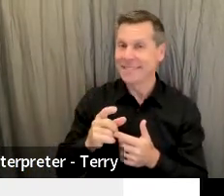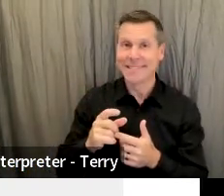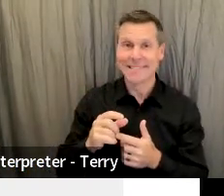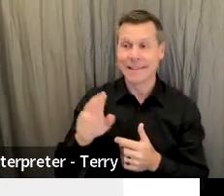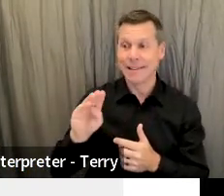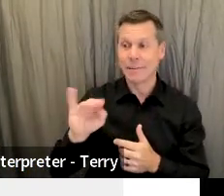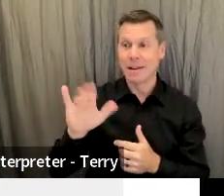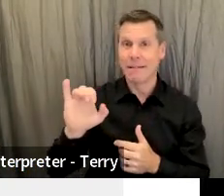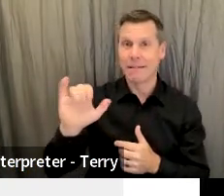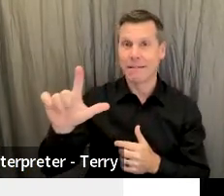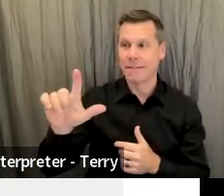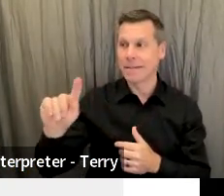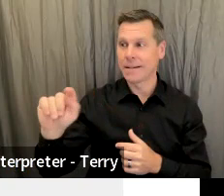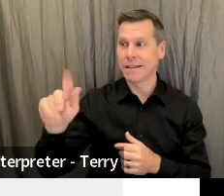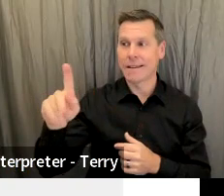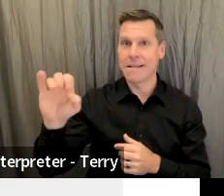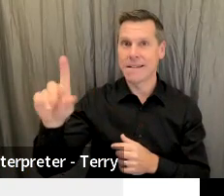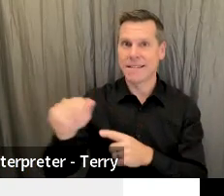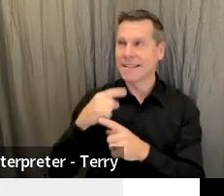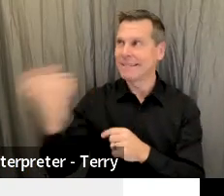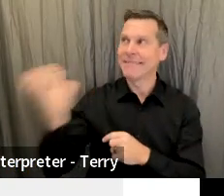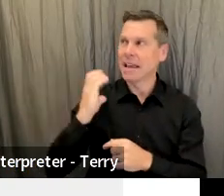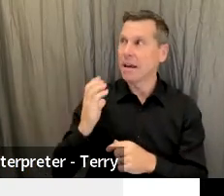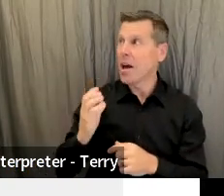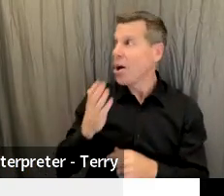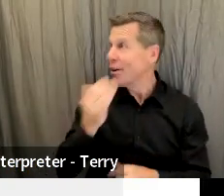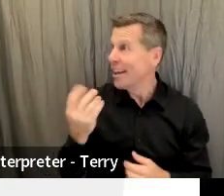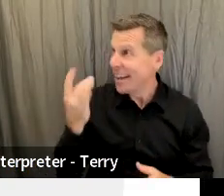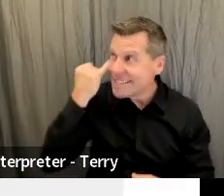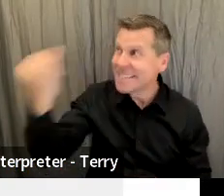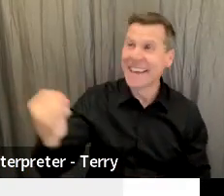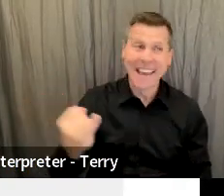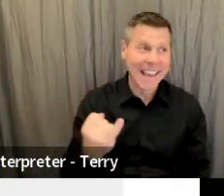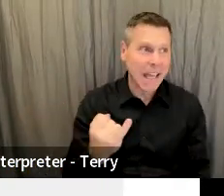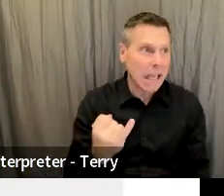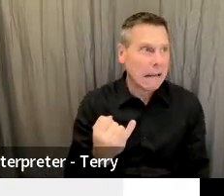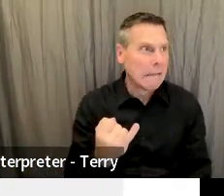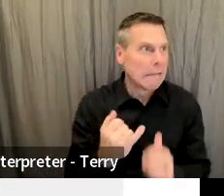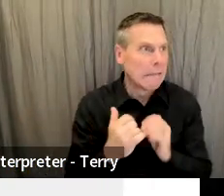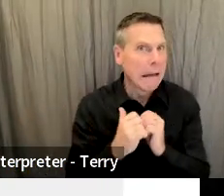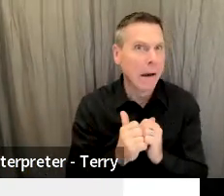we were pretty excited about it, were like, Oh, yeah, this is a good idea. But we after we met,